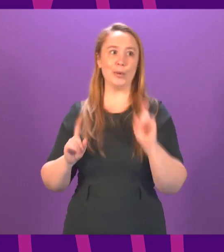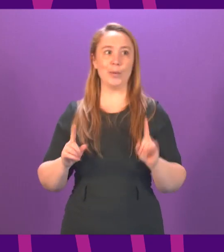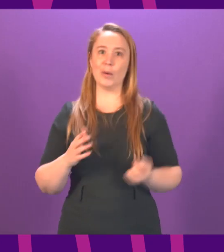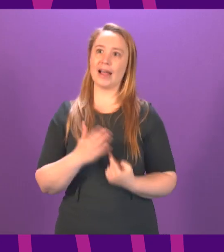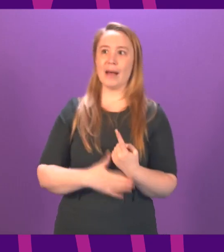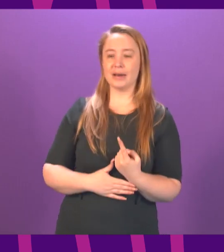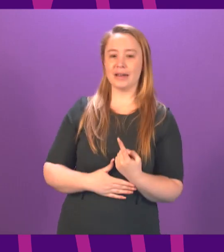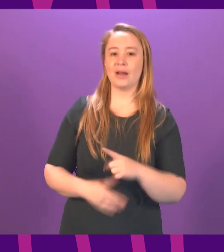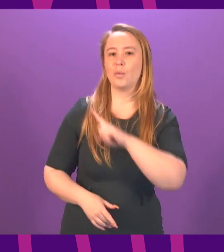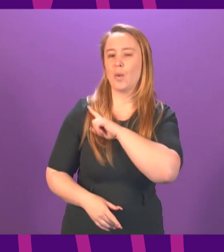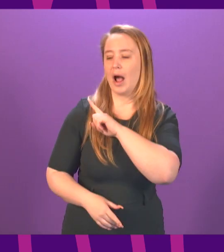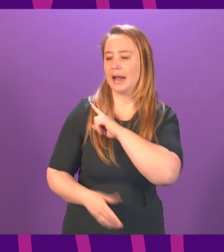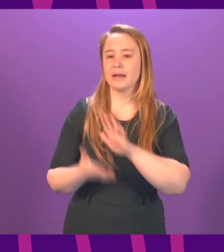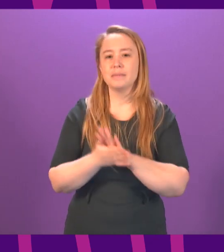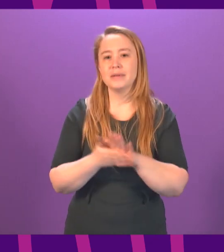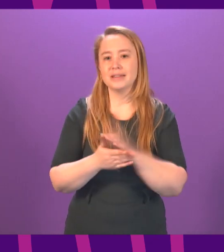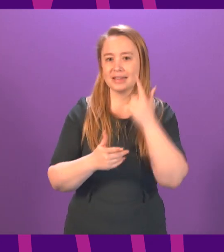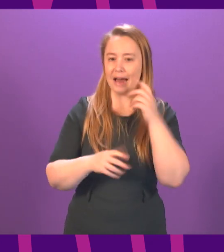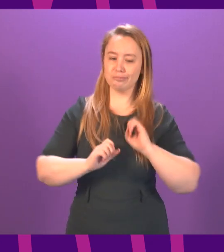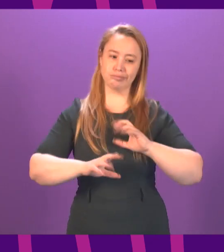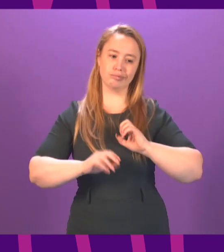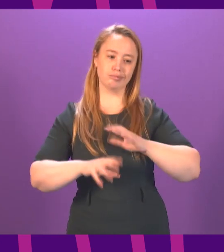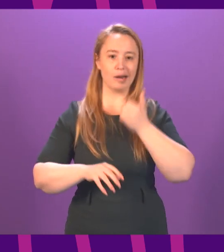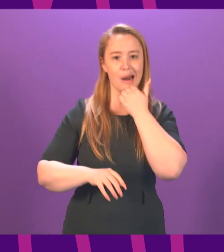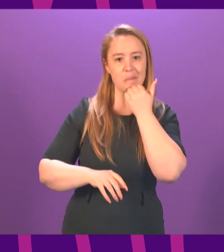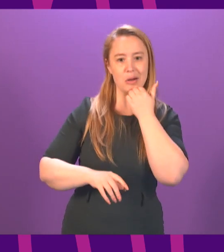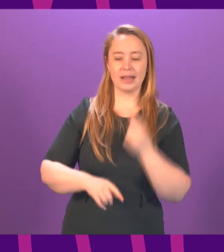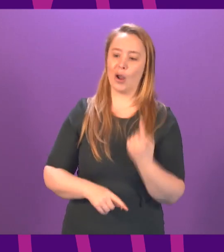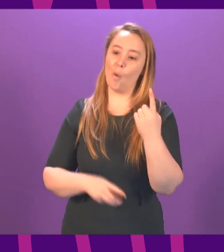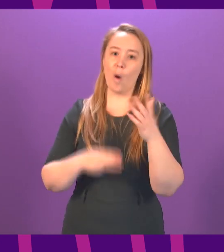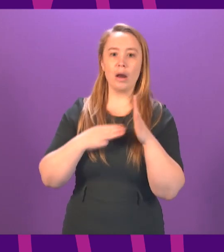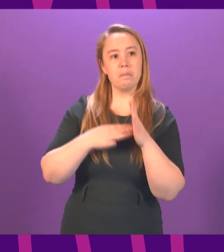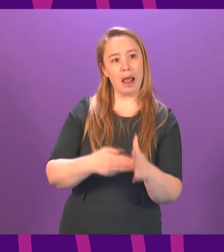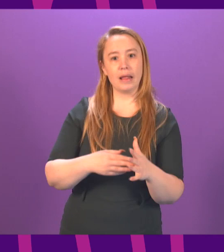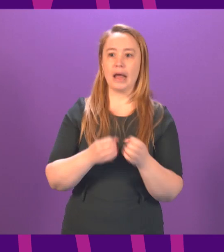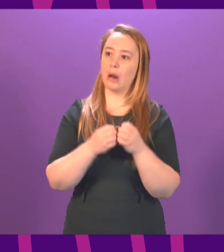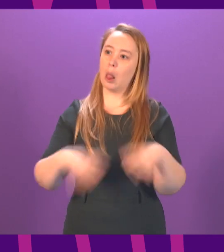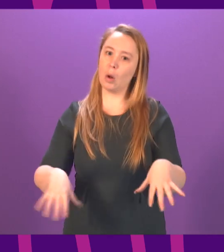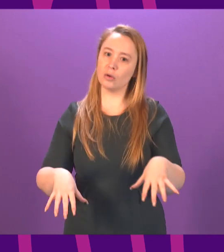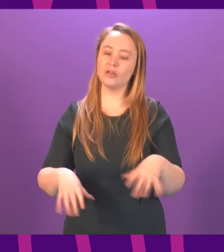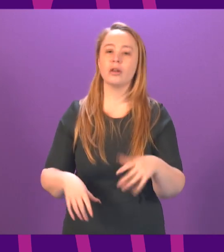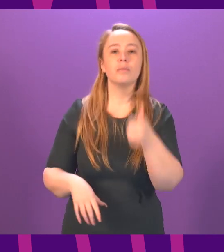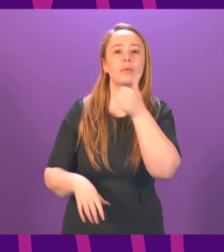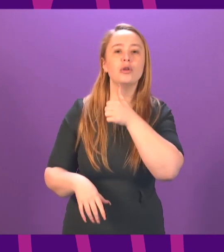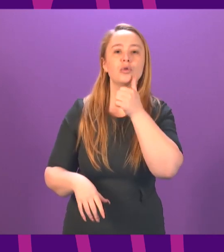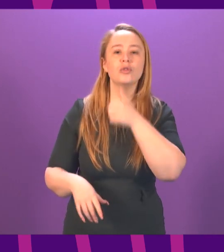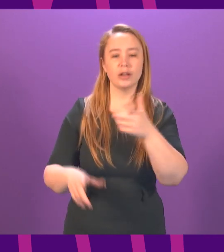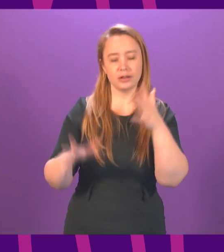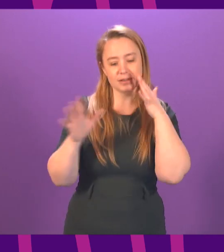such as 1 million unused tests. We use the PCR testing capacity principally for symptomatic